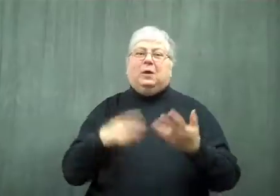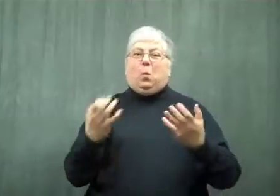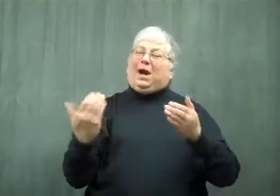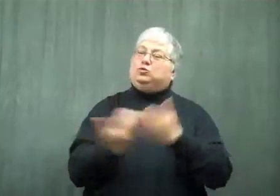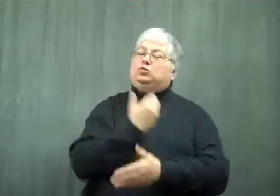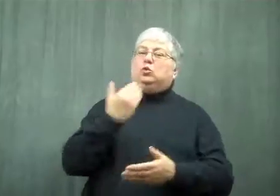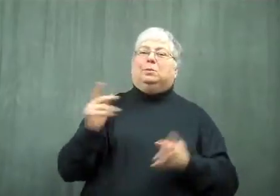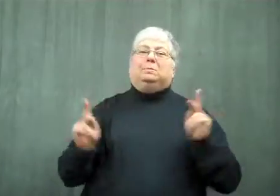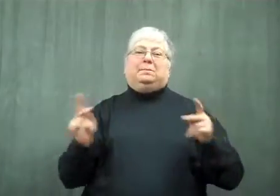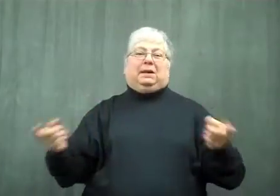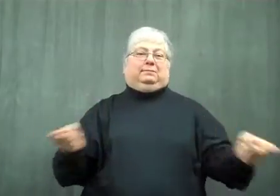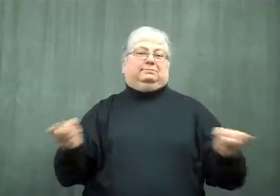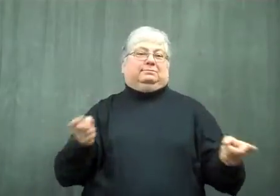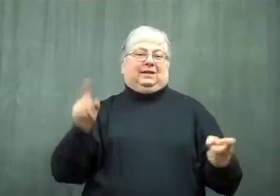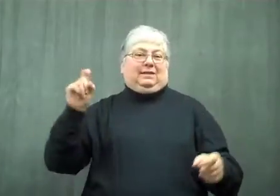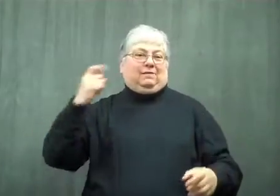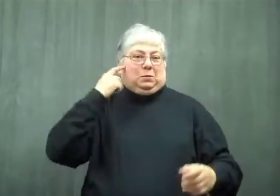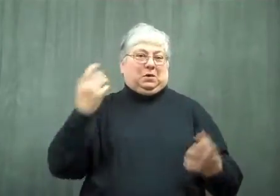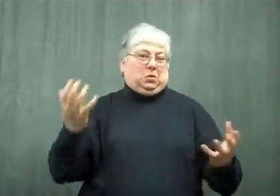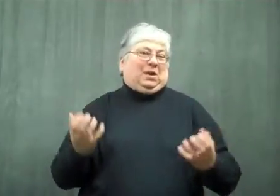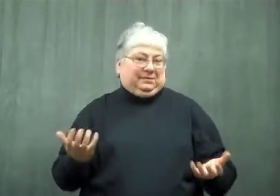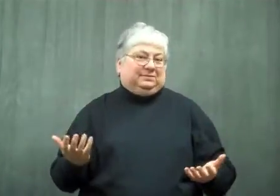and have a new democratic type of government.